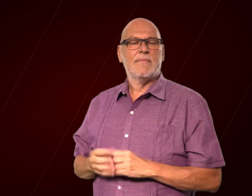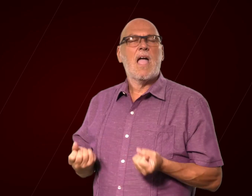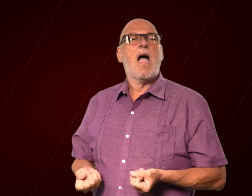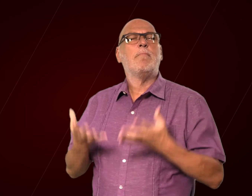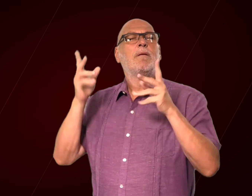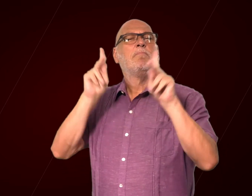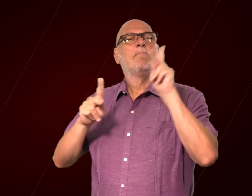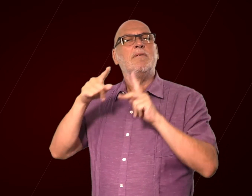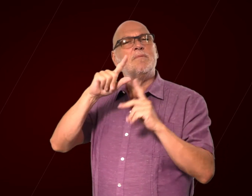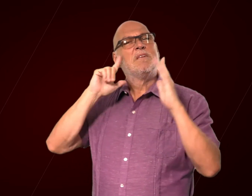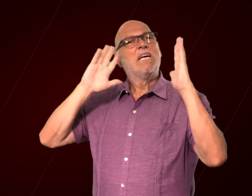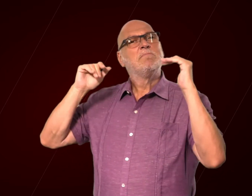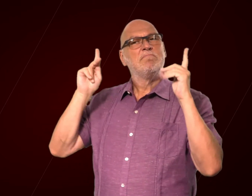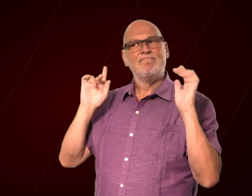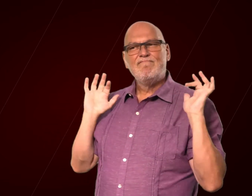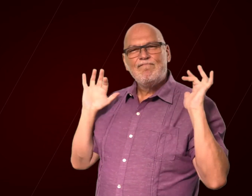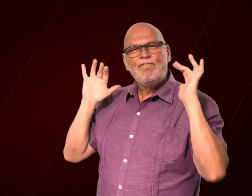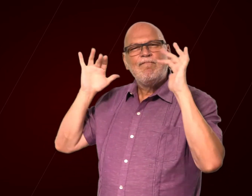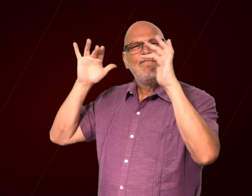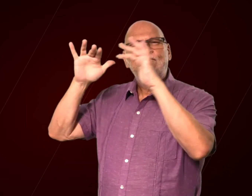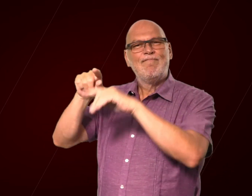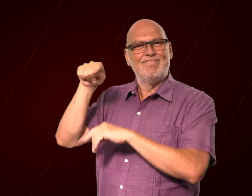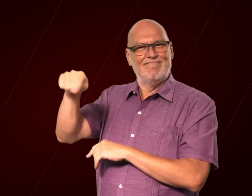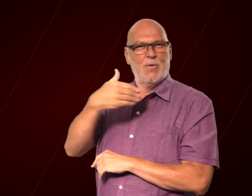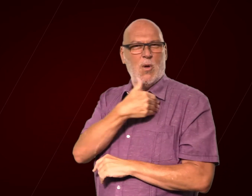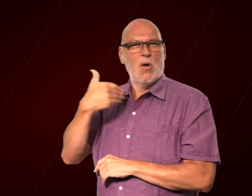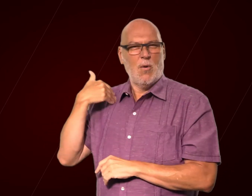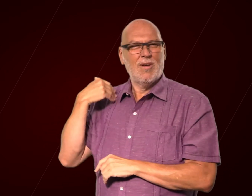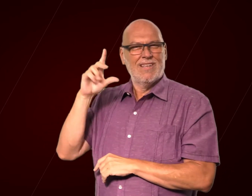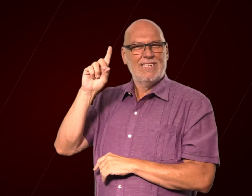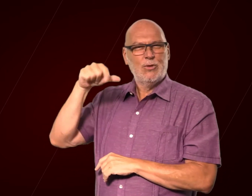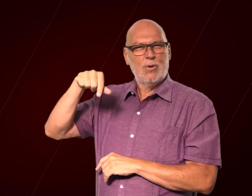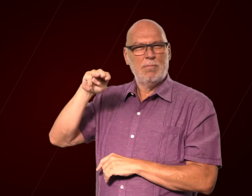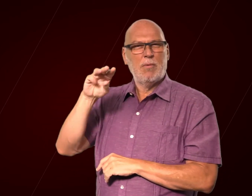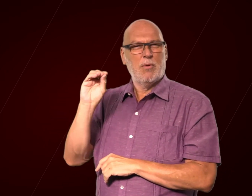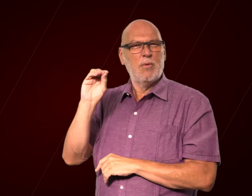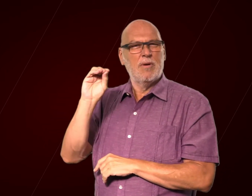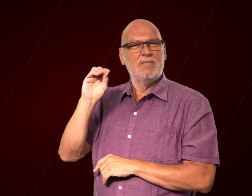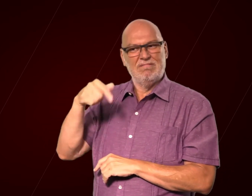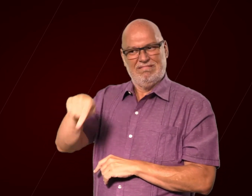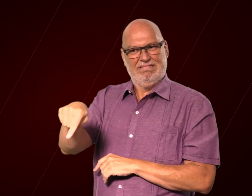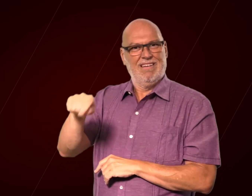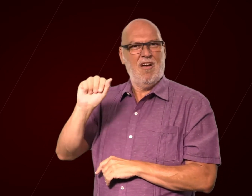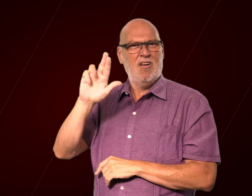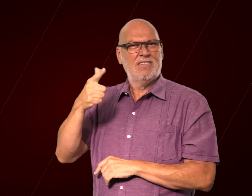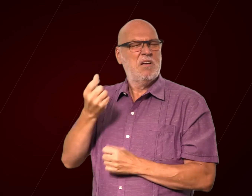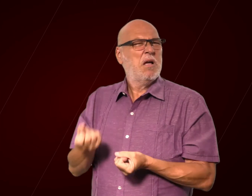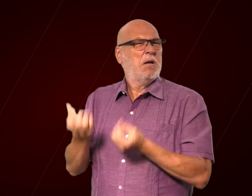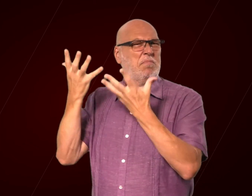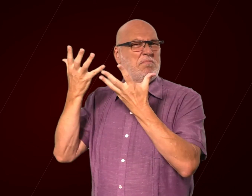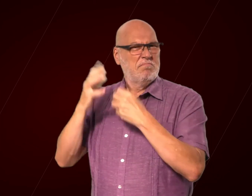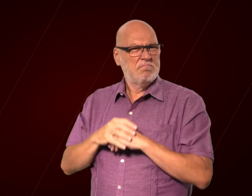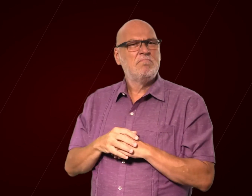[Anselmo]: How many people are you expecting to attend DQMO in Toronto this August?